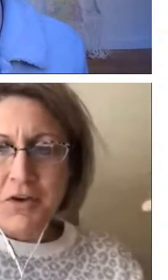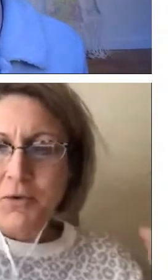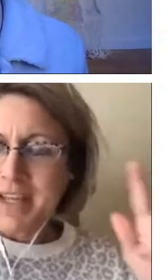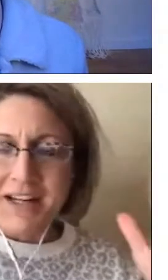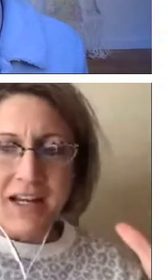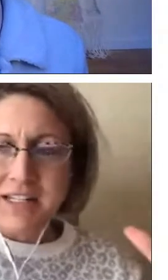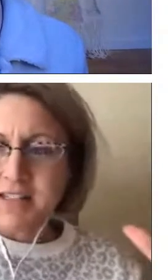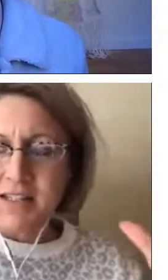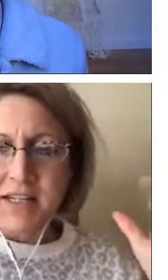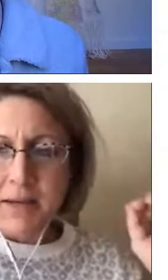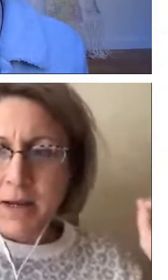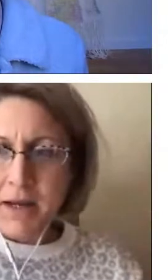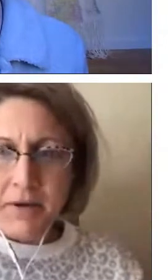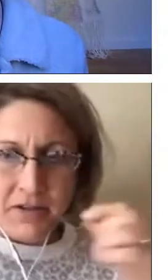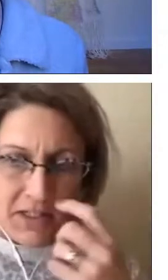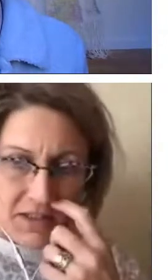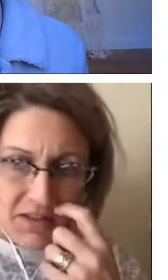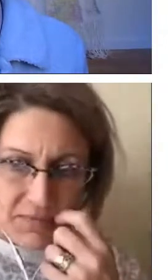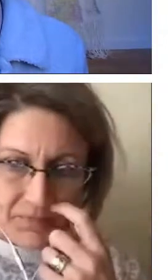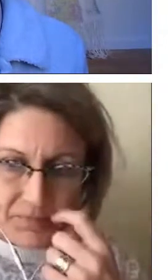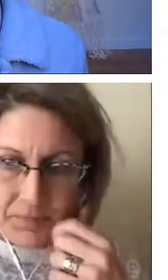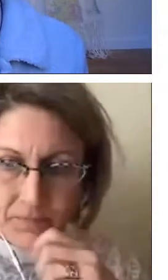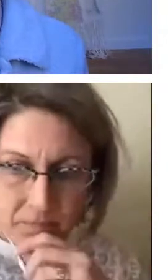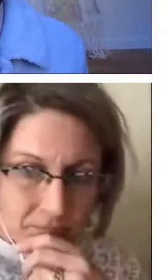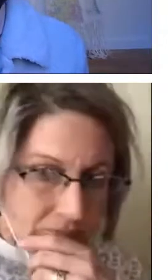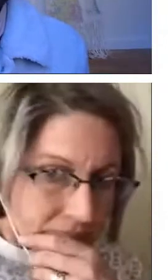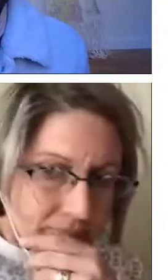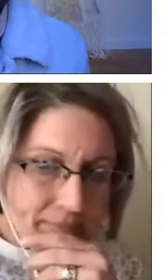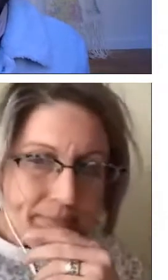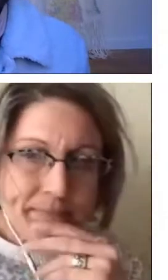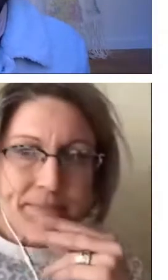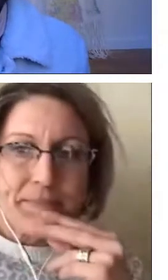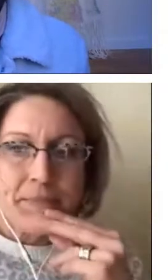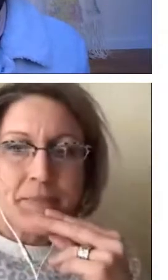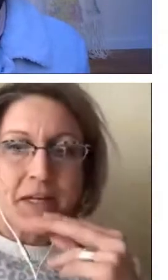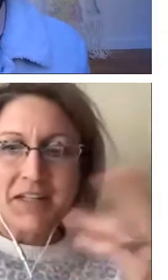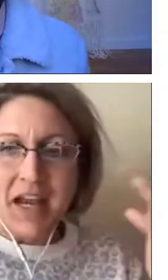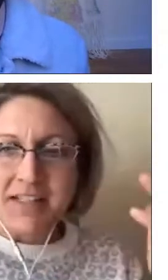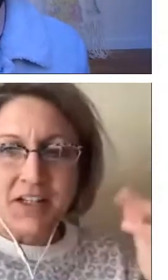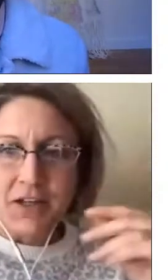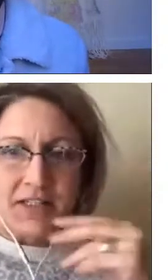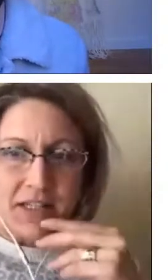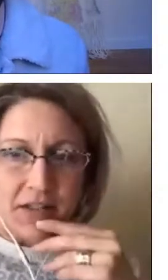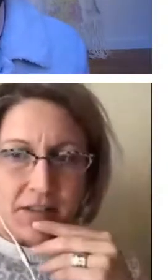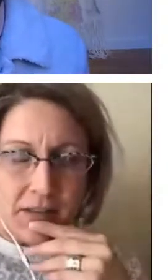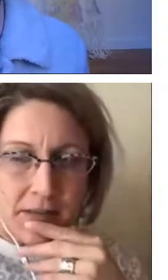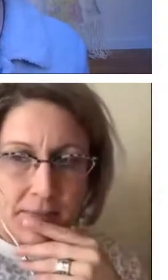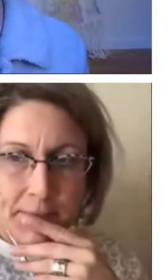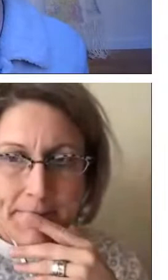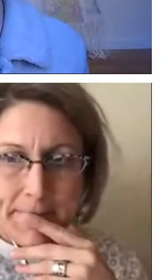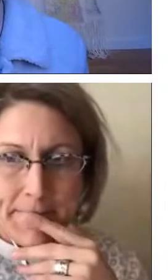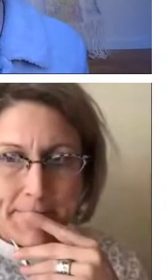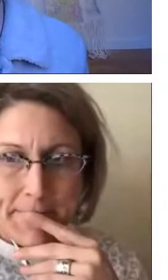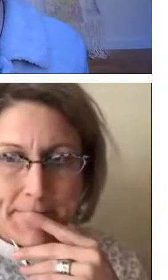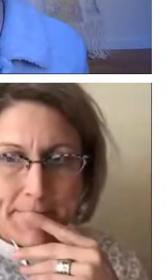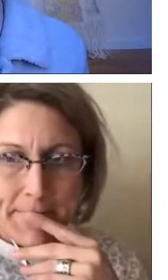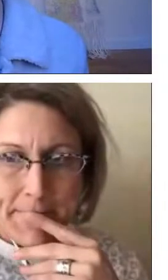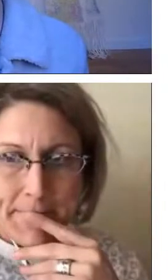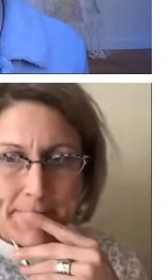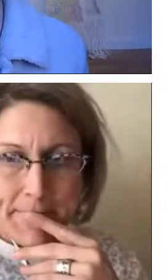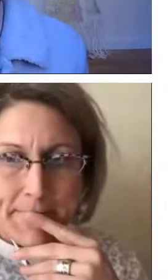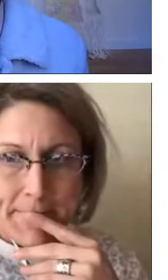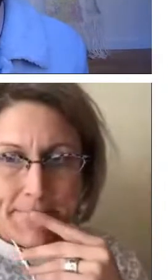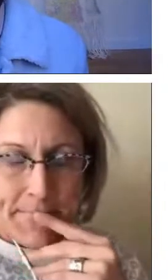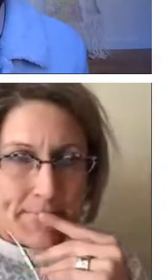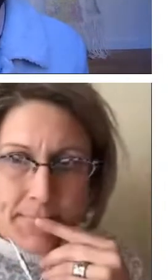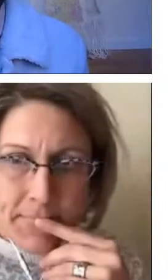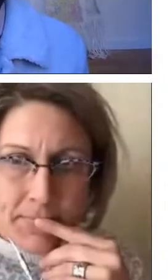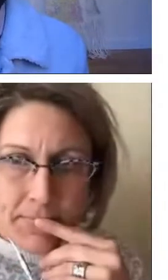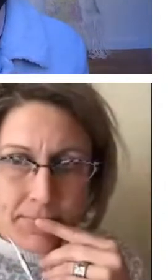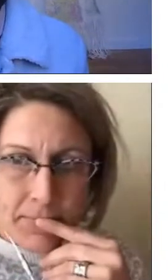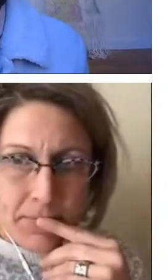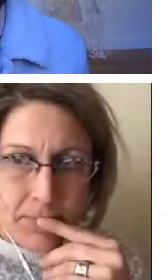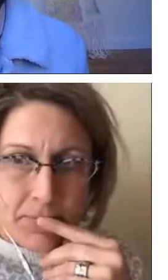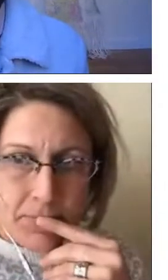David: I have two more questions.